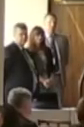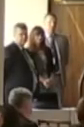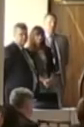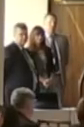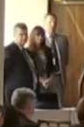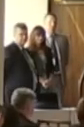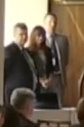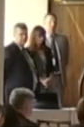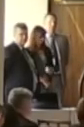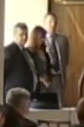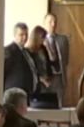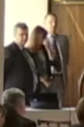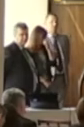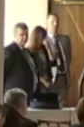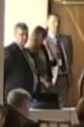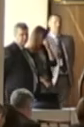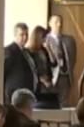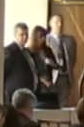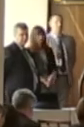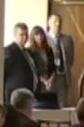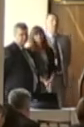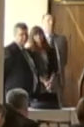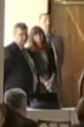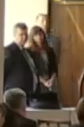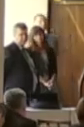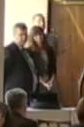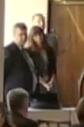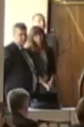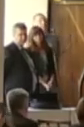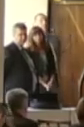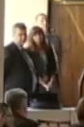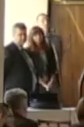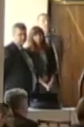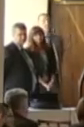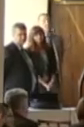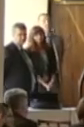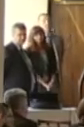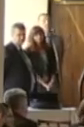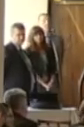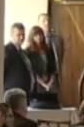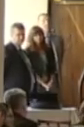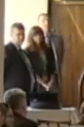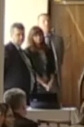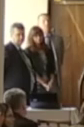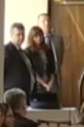general question there's a lot of talk about the area small area statistics but